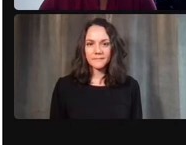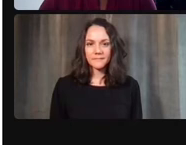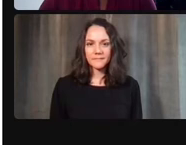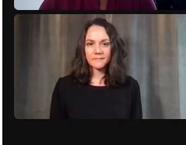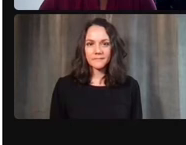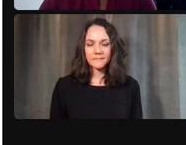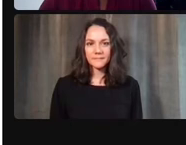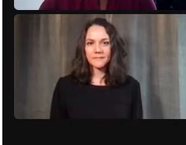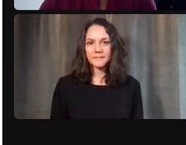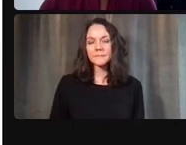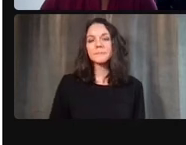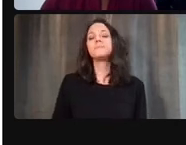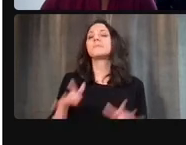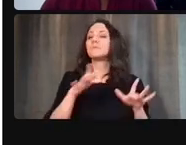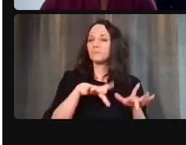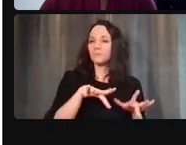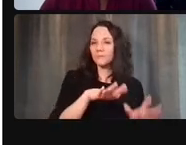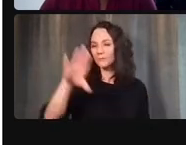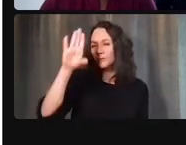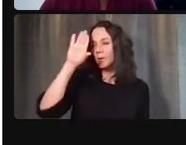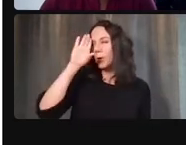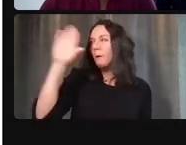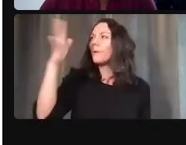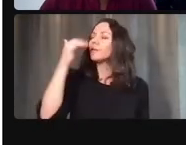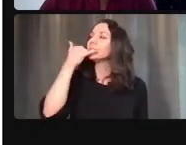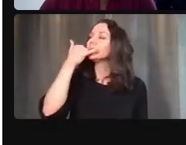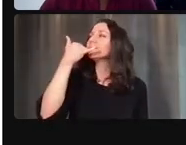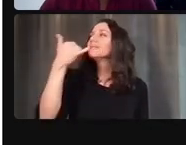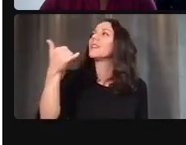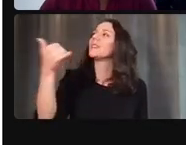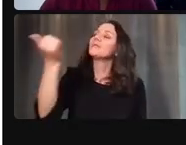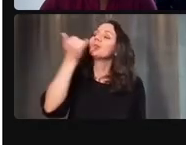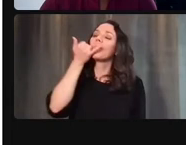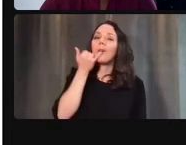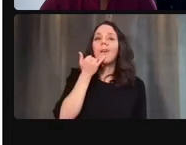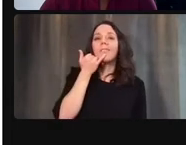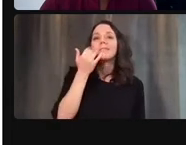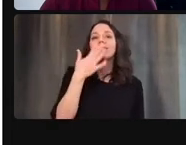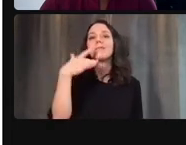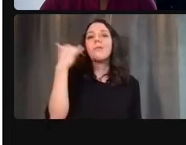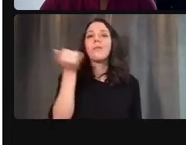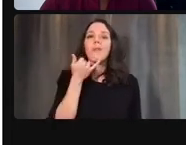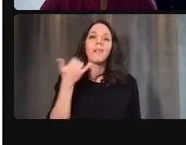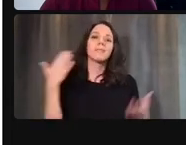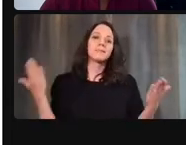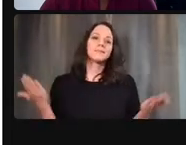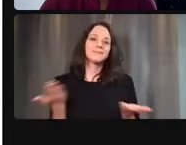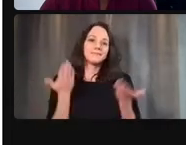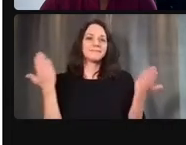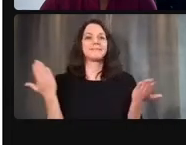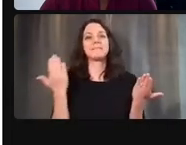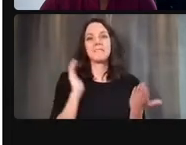Hello, and thank you for calling Healing Verse Poetry line one, two.